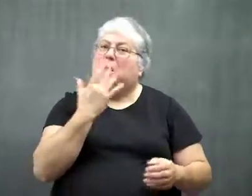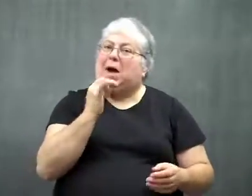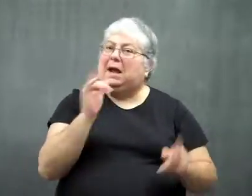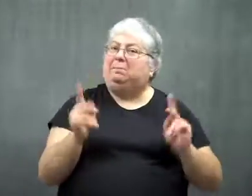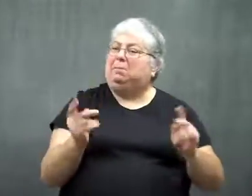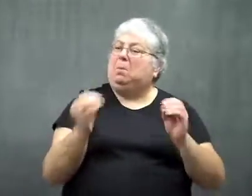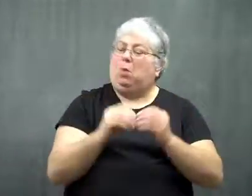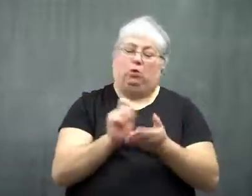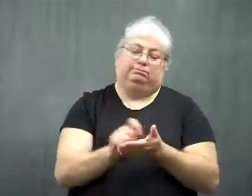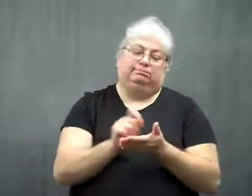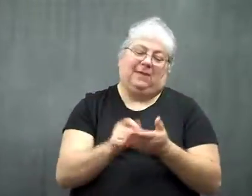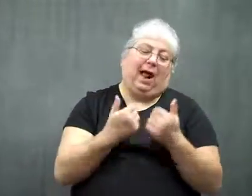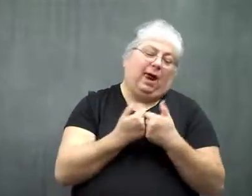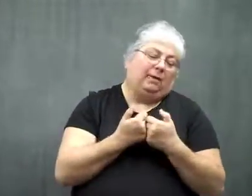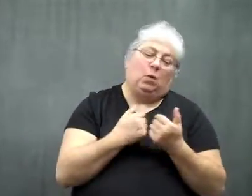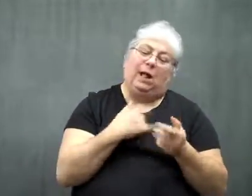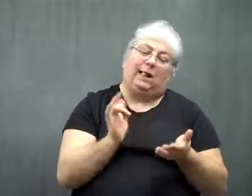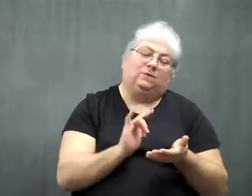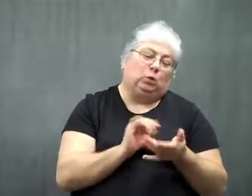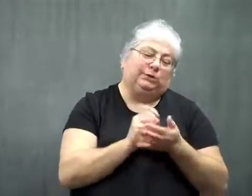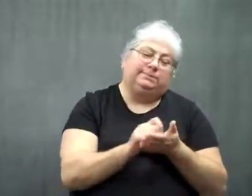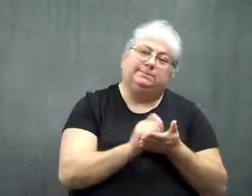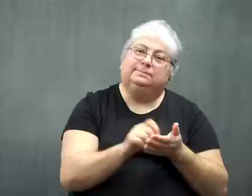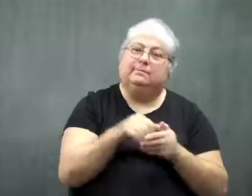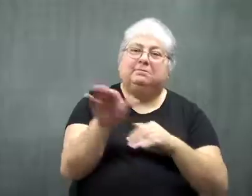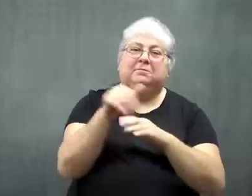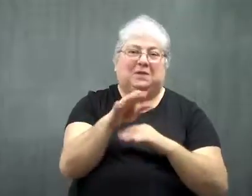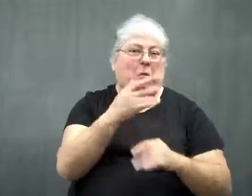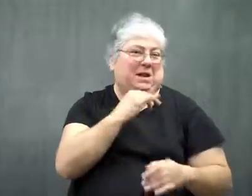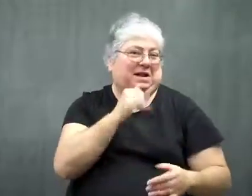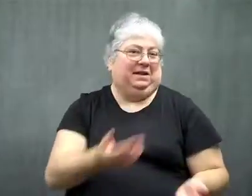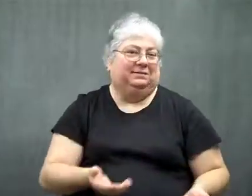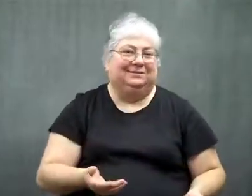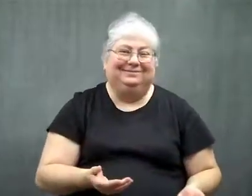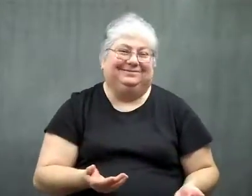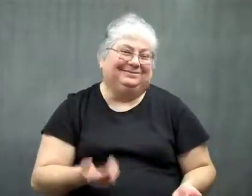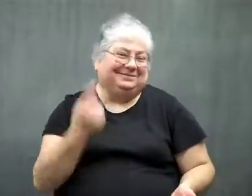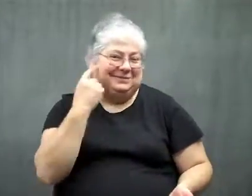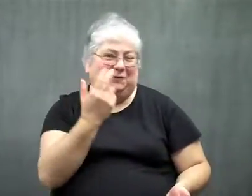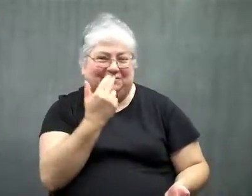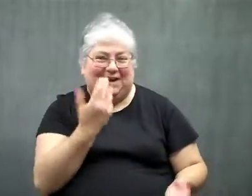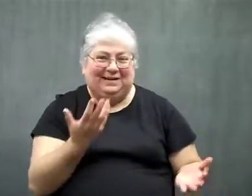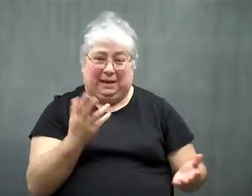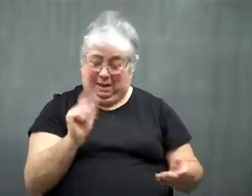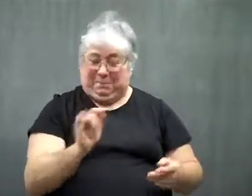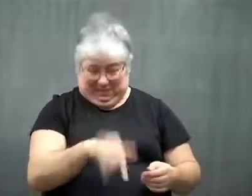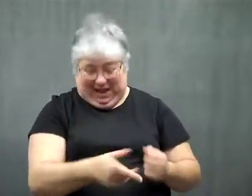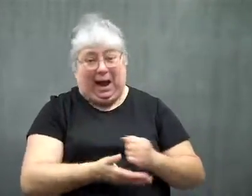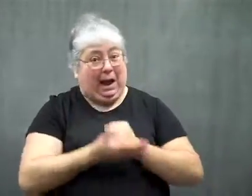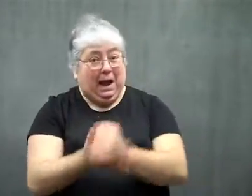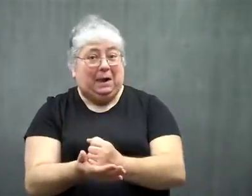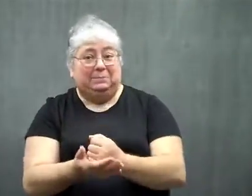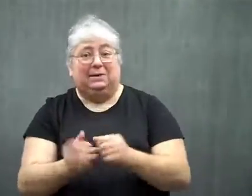He suggested people write more love letters!